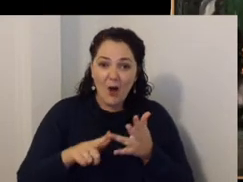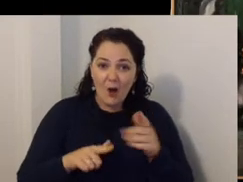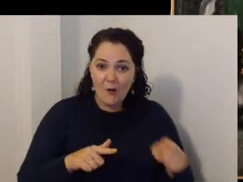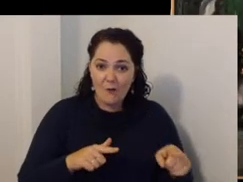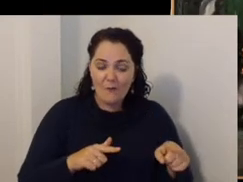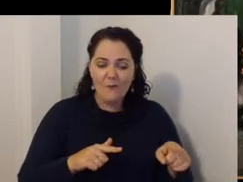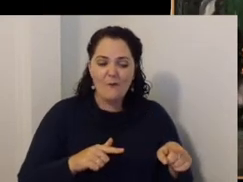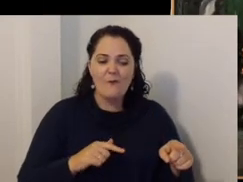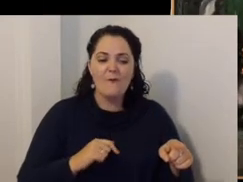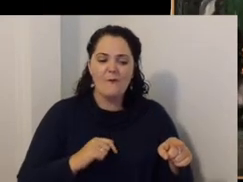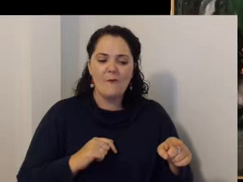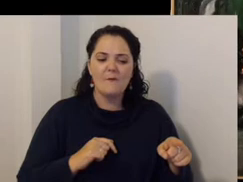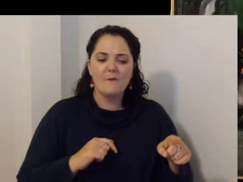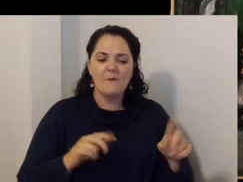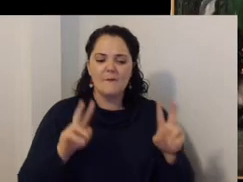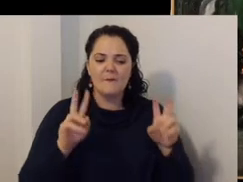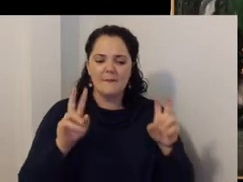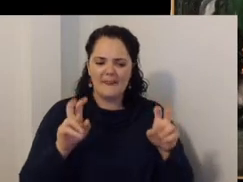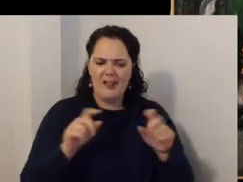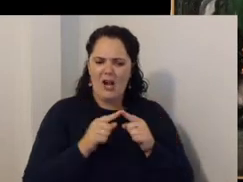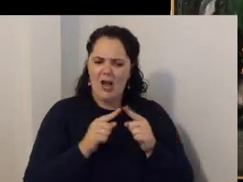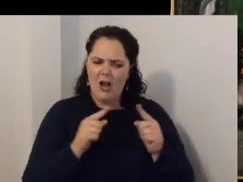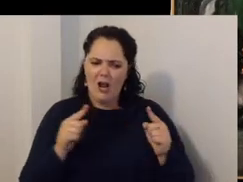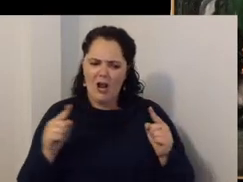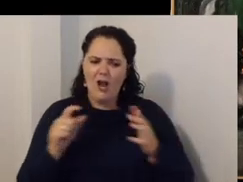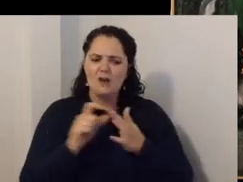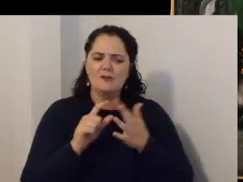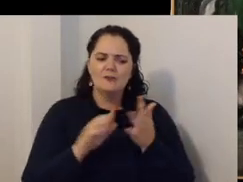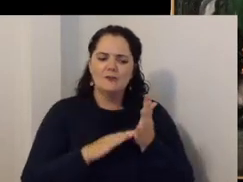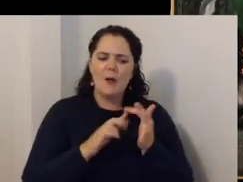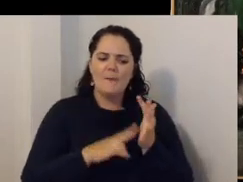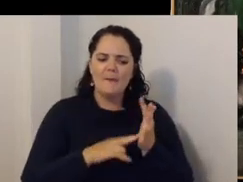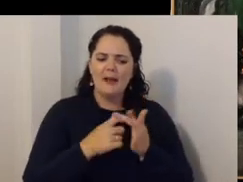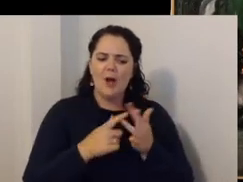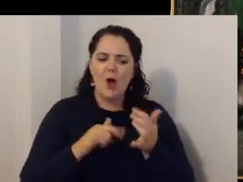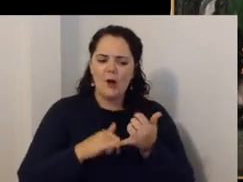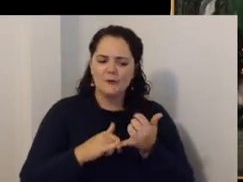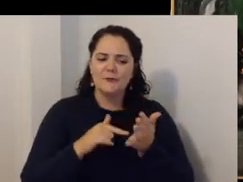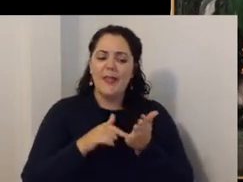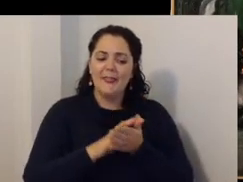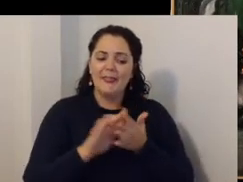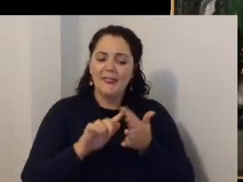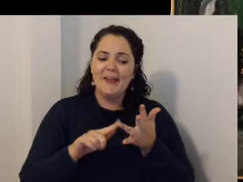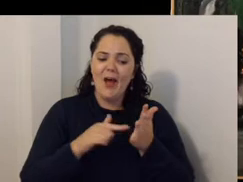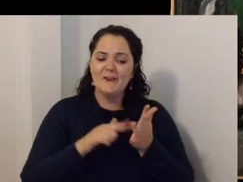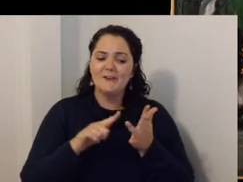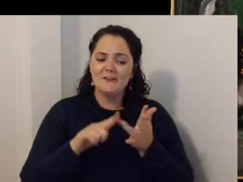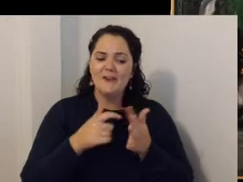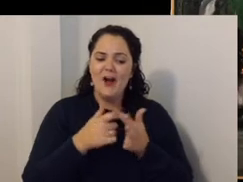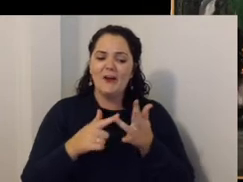Domenicos Theo Theopolis, apologies to any of our Greek uh uh participants out there